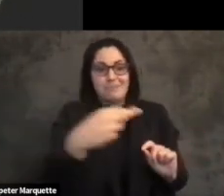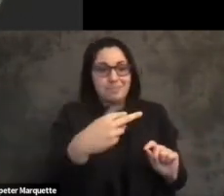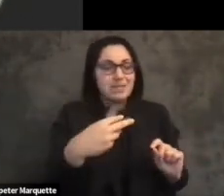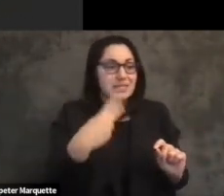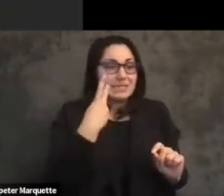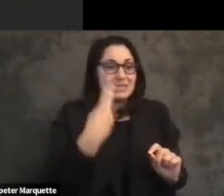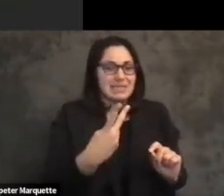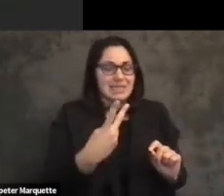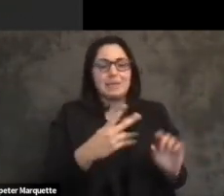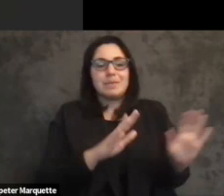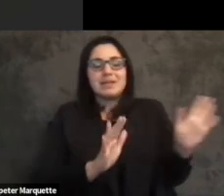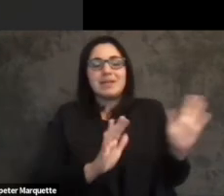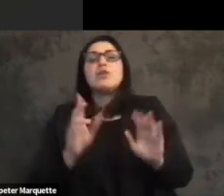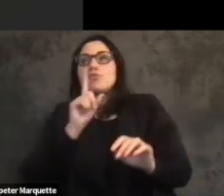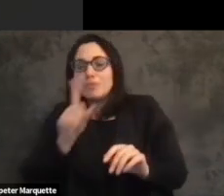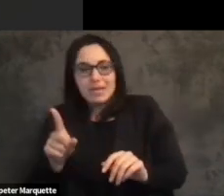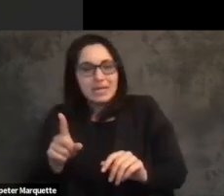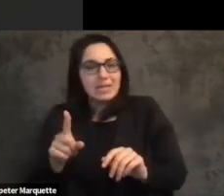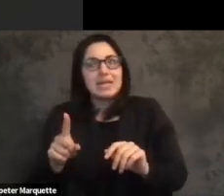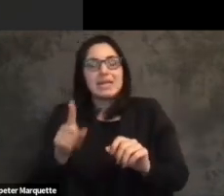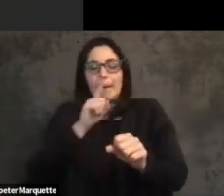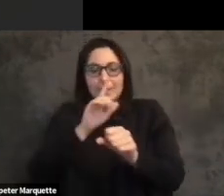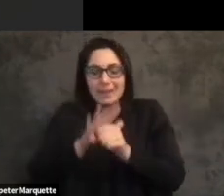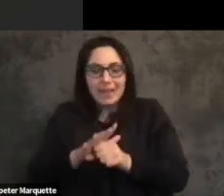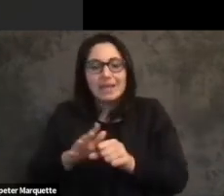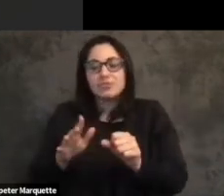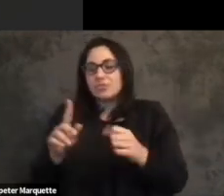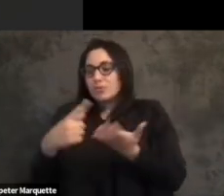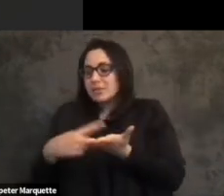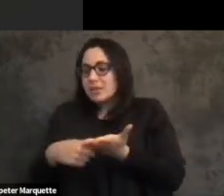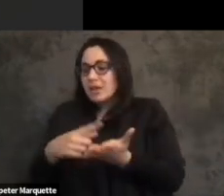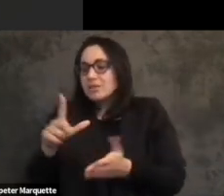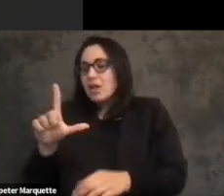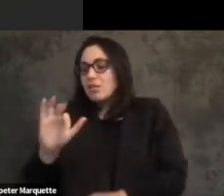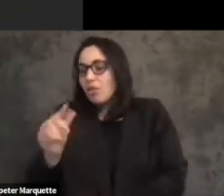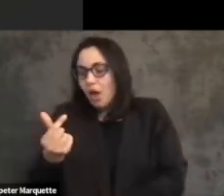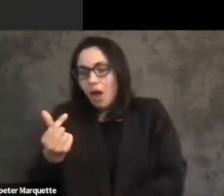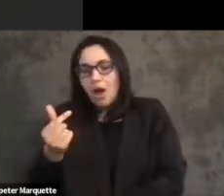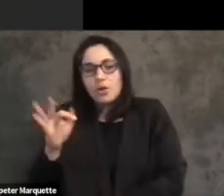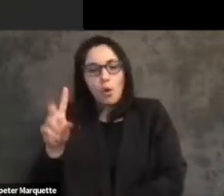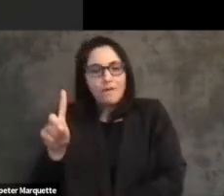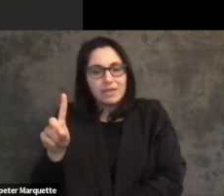there's COVID-19, which is an acute infection. And then people either die, or they recover